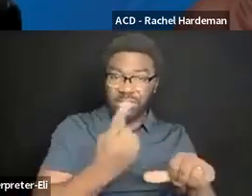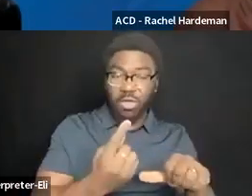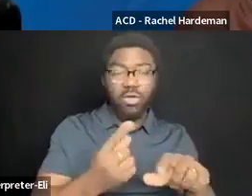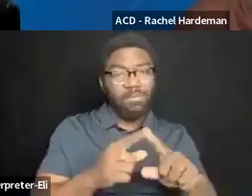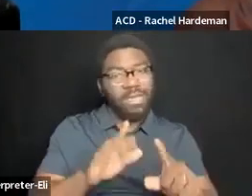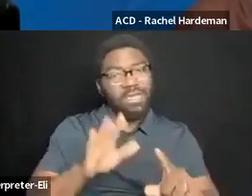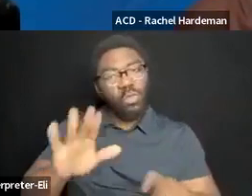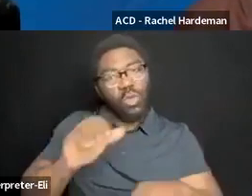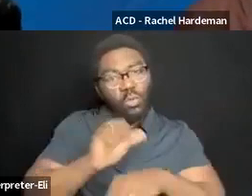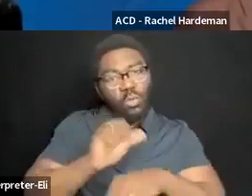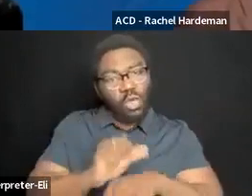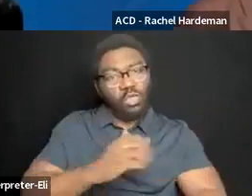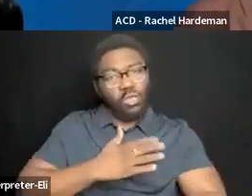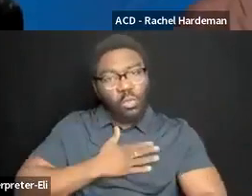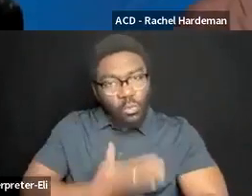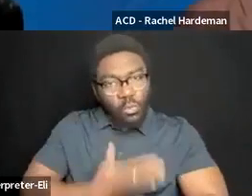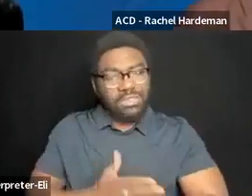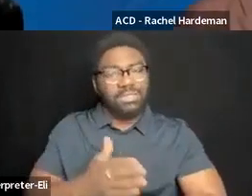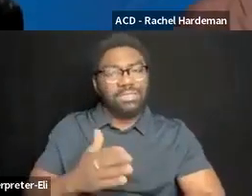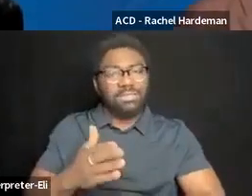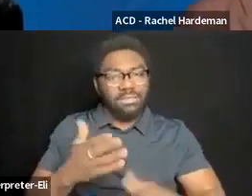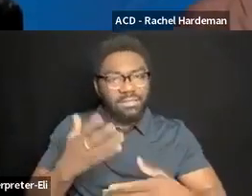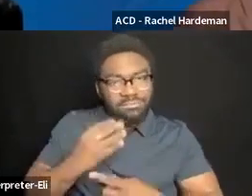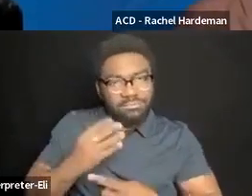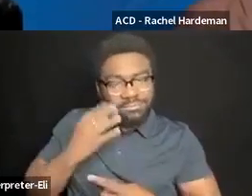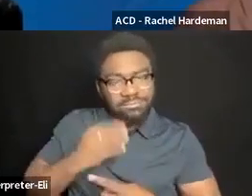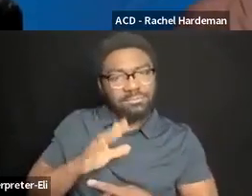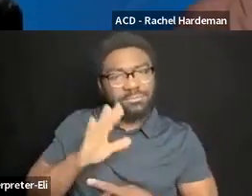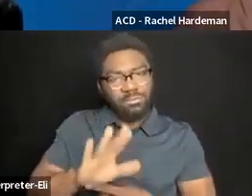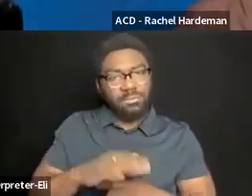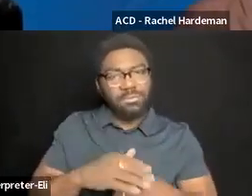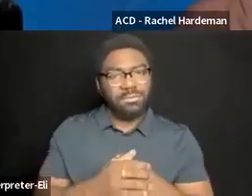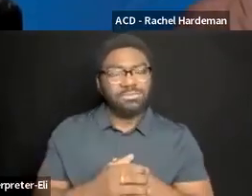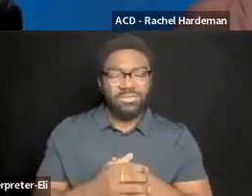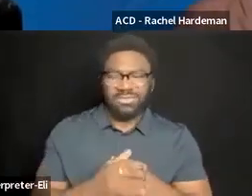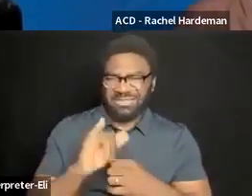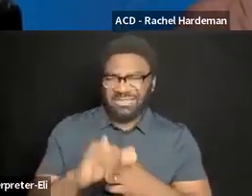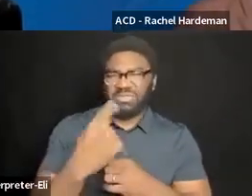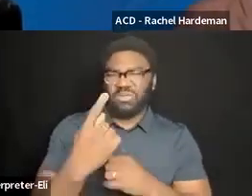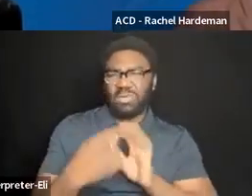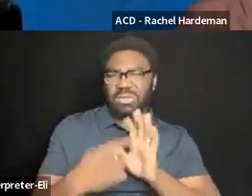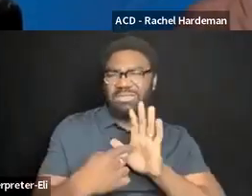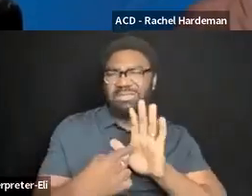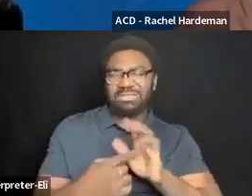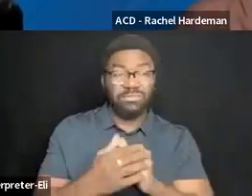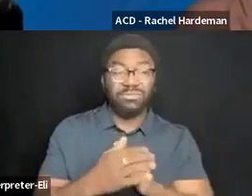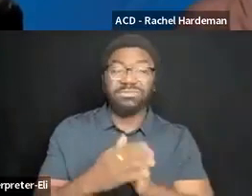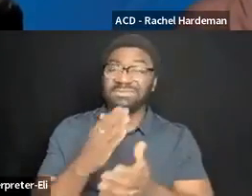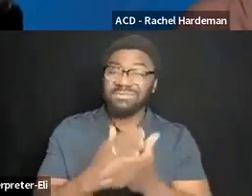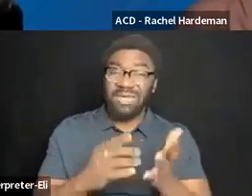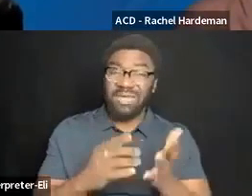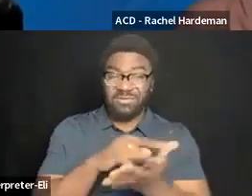and wanting to do and trained to do in responses. So that's one example of some of these changes that we need